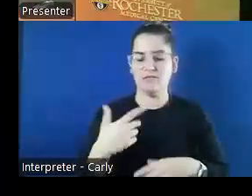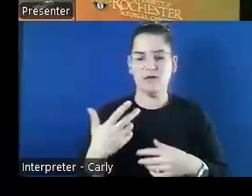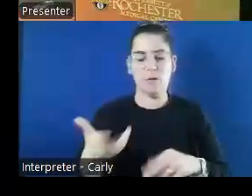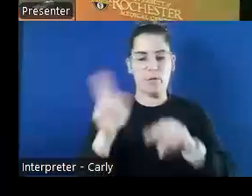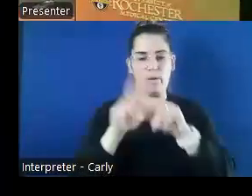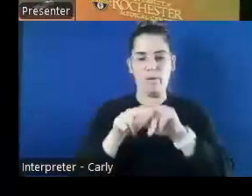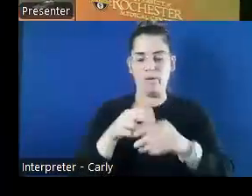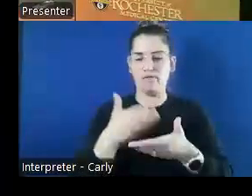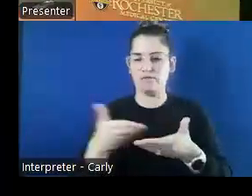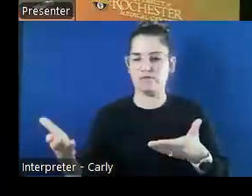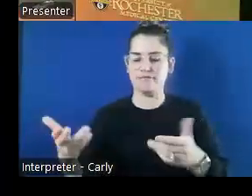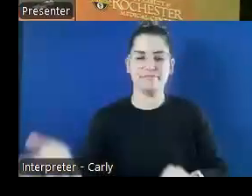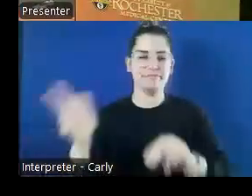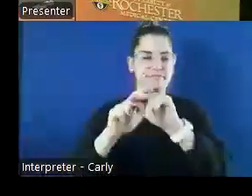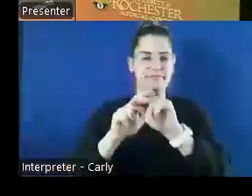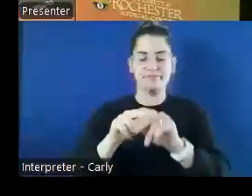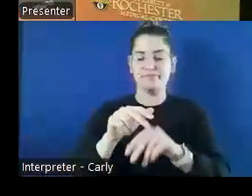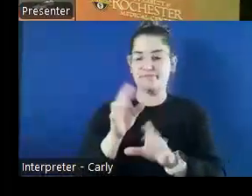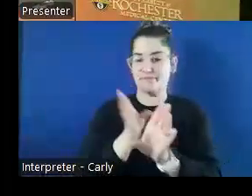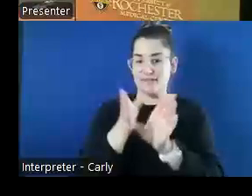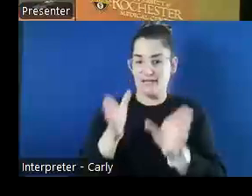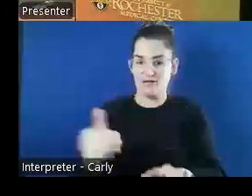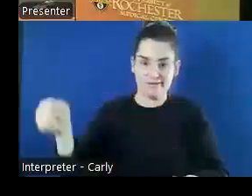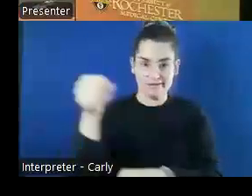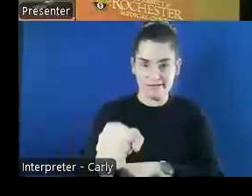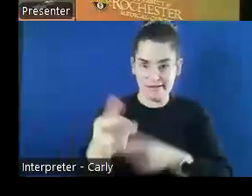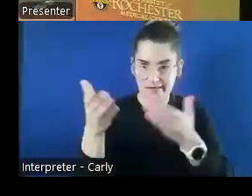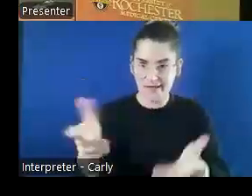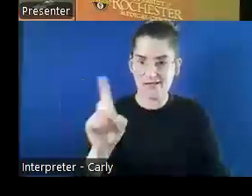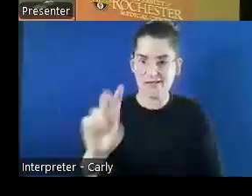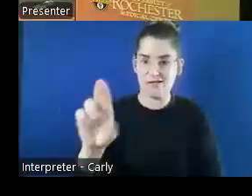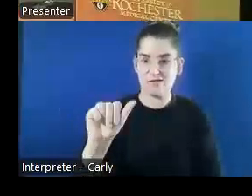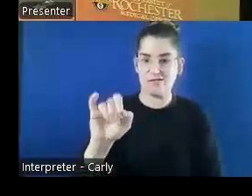access to an embedded psychiatrist who we'll talk about Dr answorth we have some psychology interns